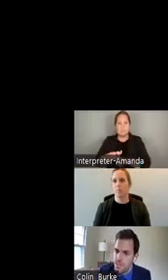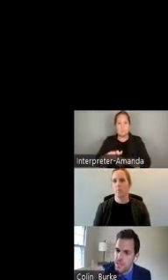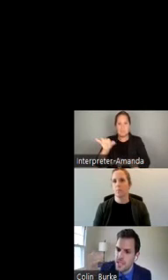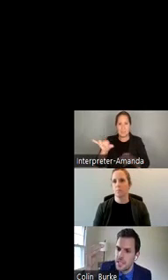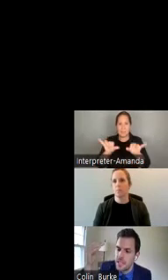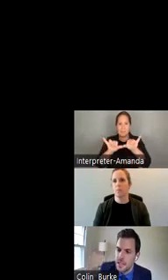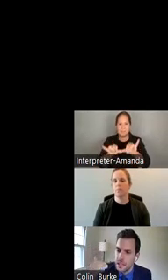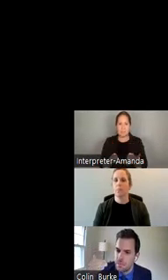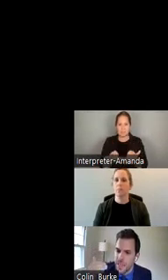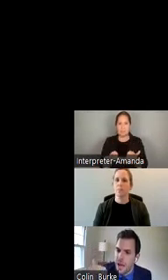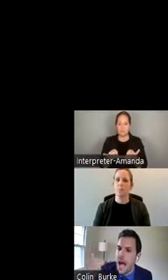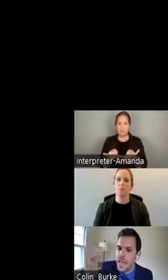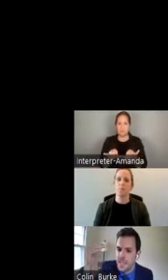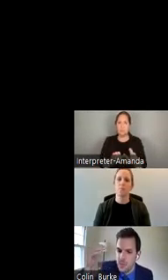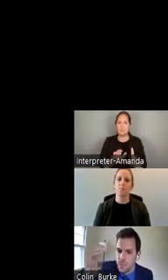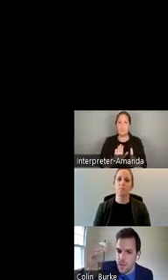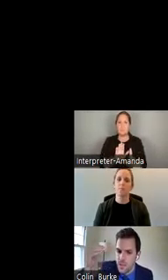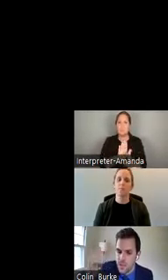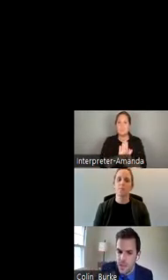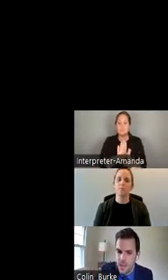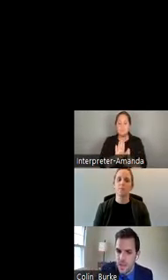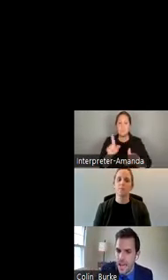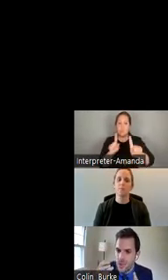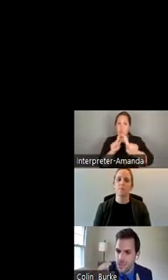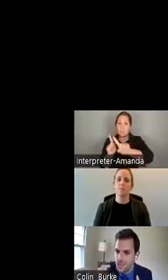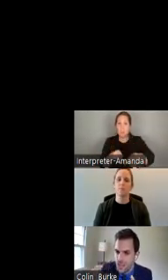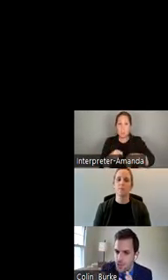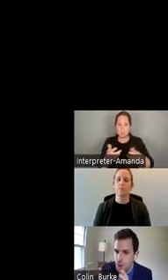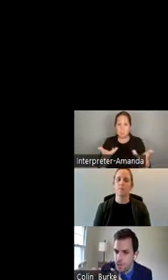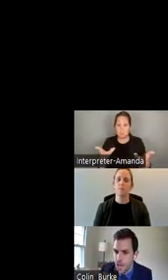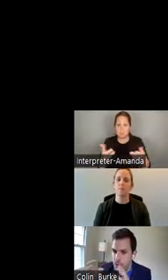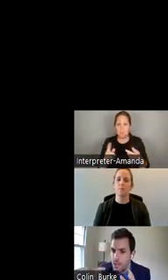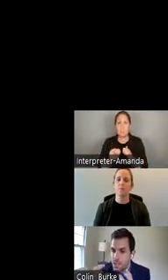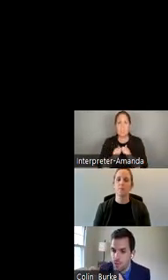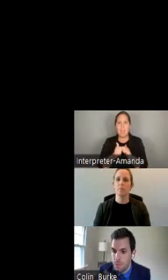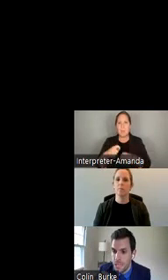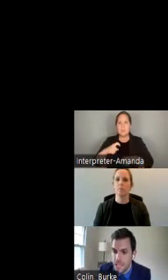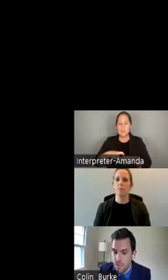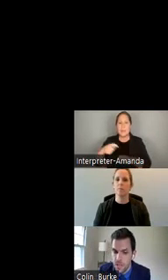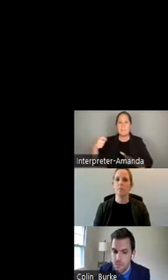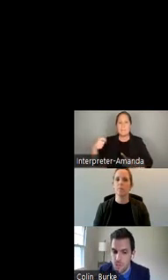what's the how high is that response how does it change over time when this is repeated at random